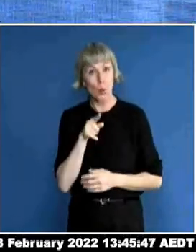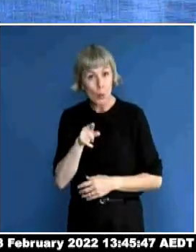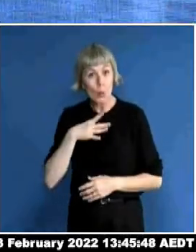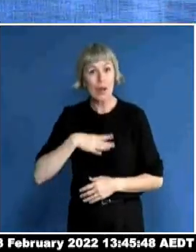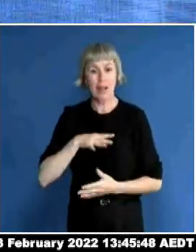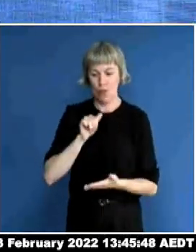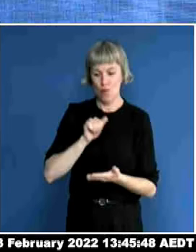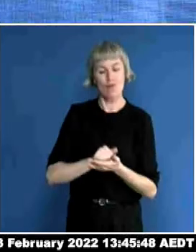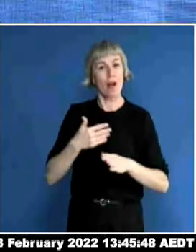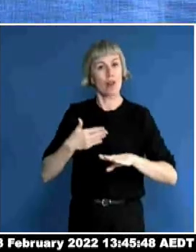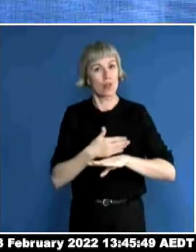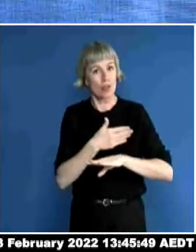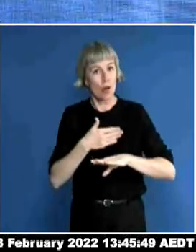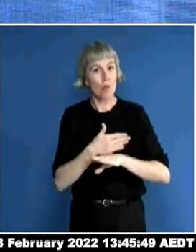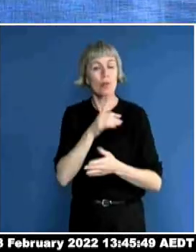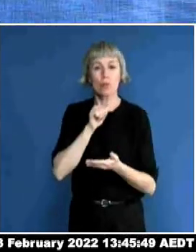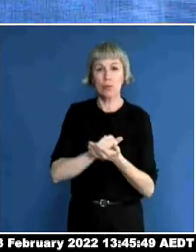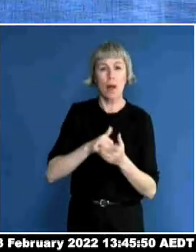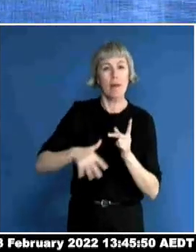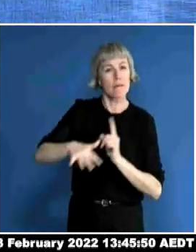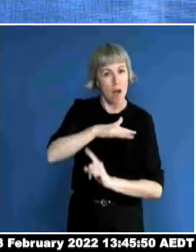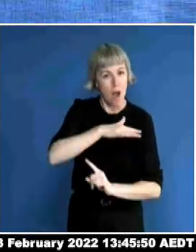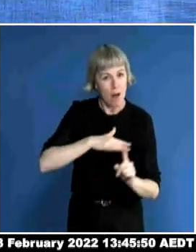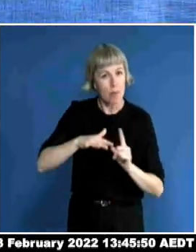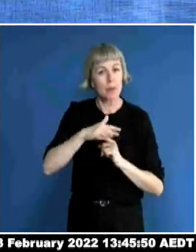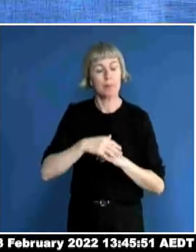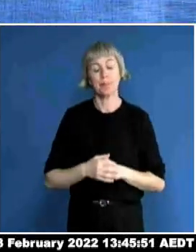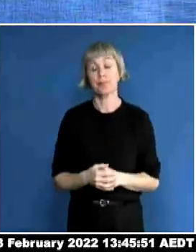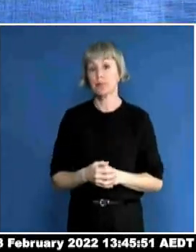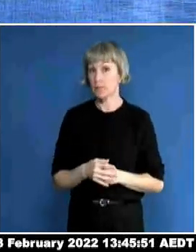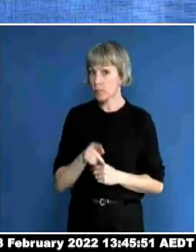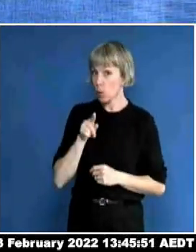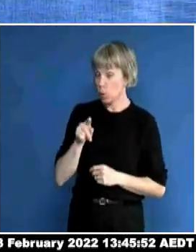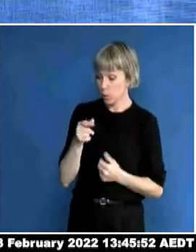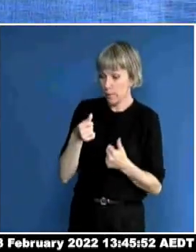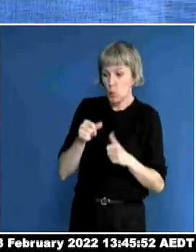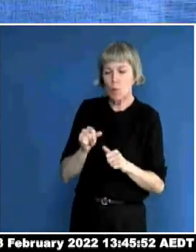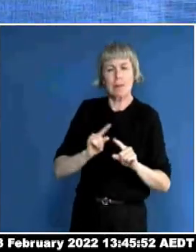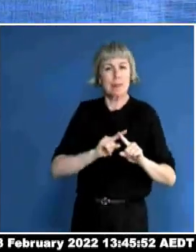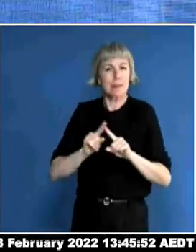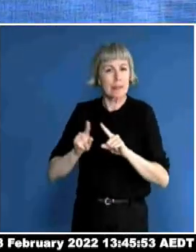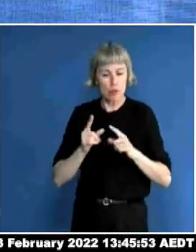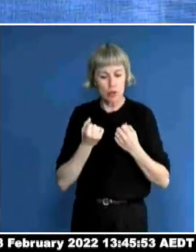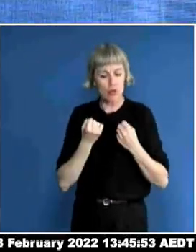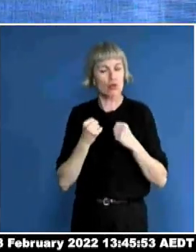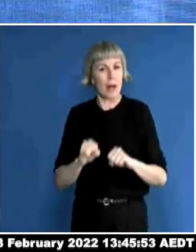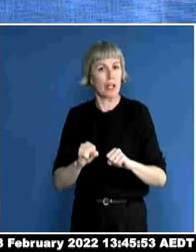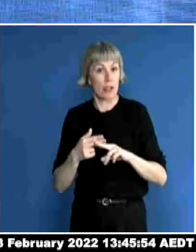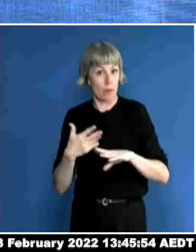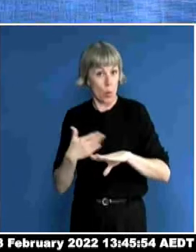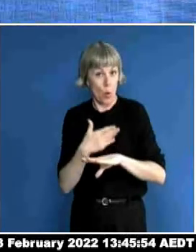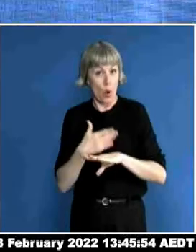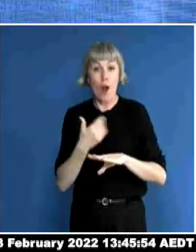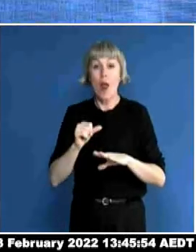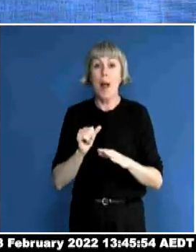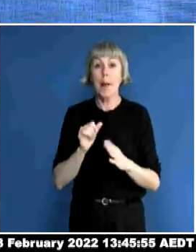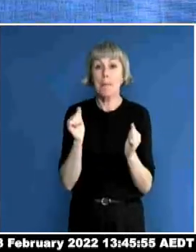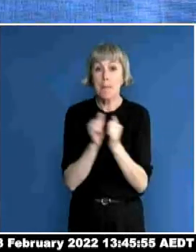used some strategies at work. For example, you have got the notepad to jot down thoughts and things that you need to